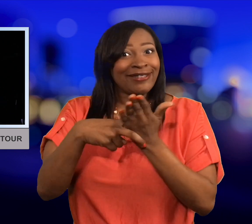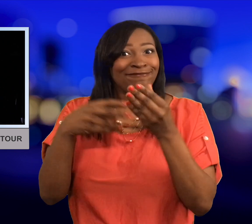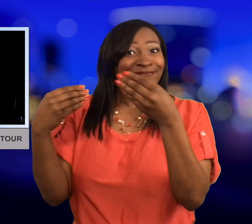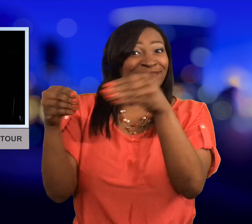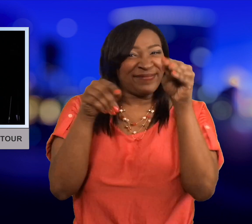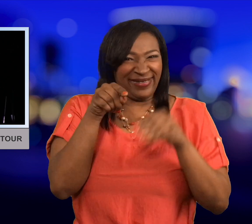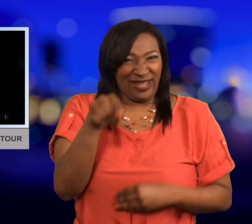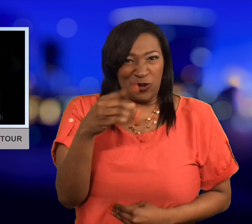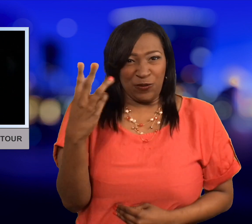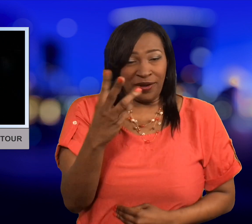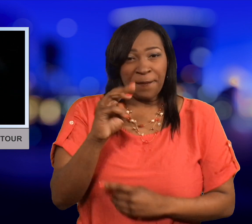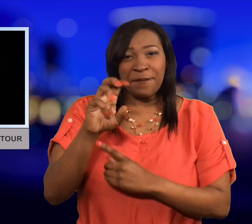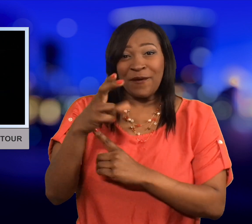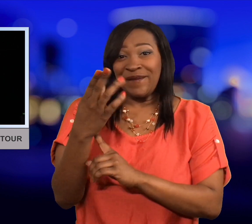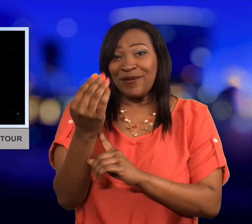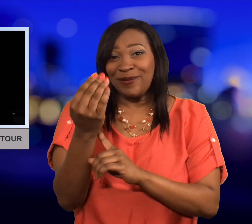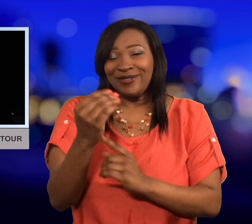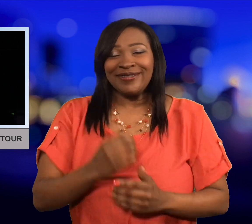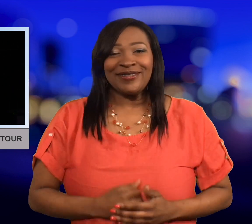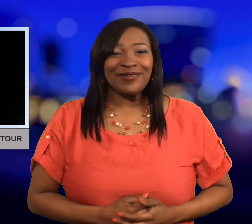Tickets go on sale next Wednesday March 14.